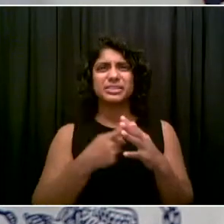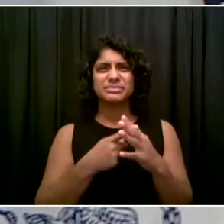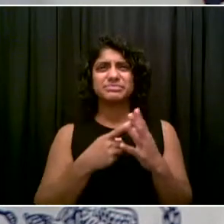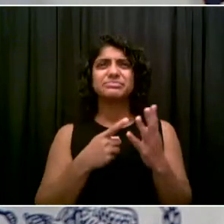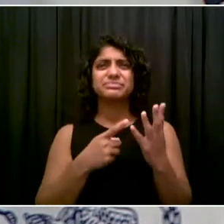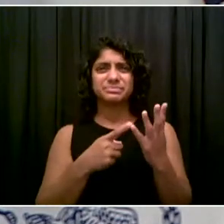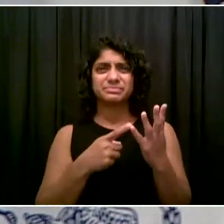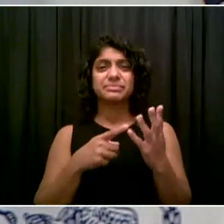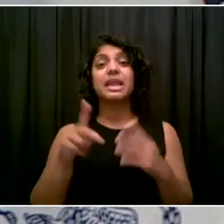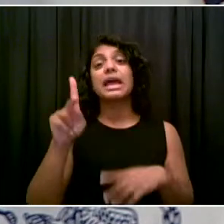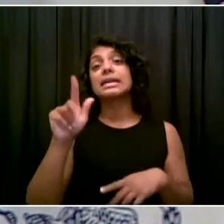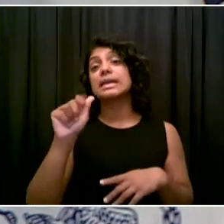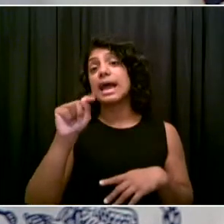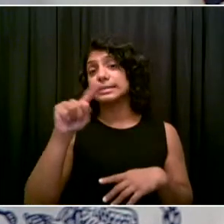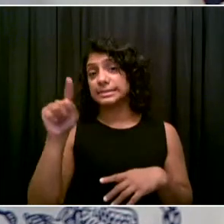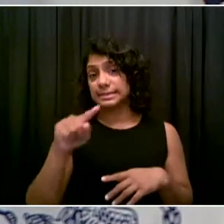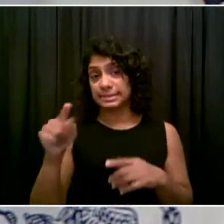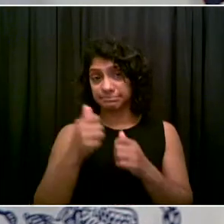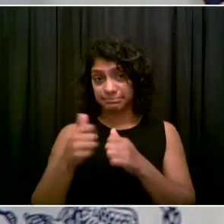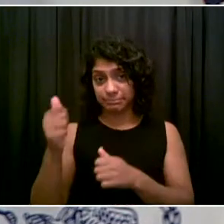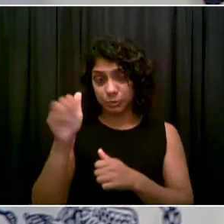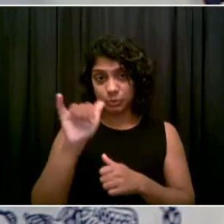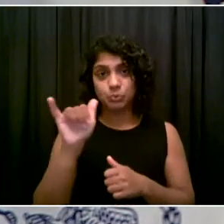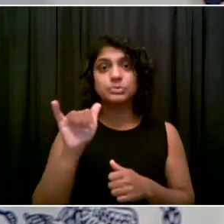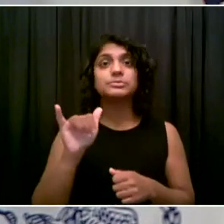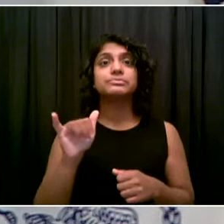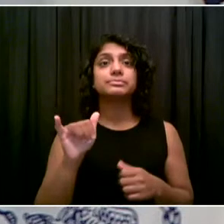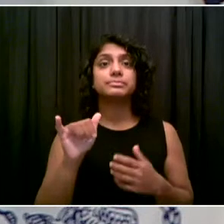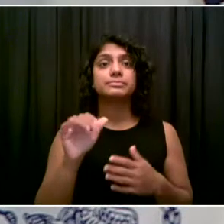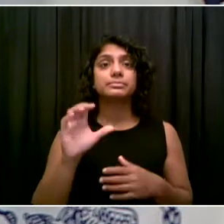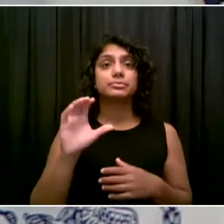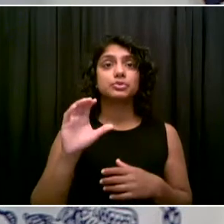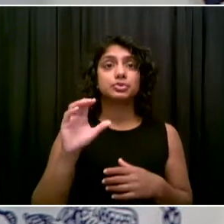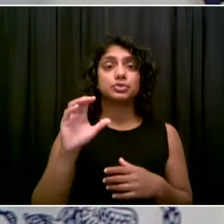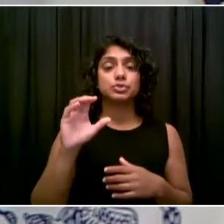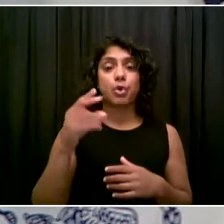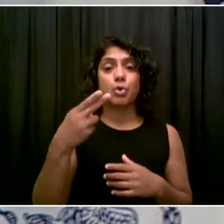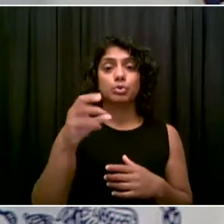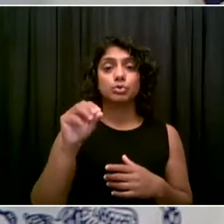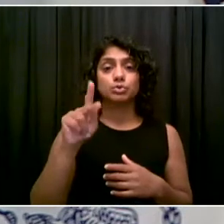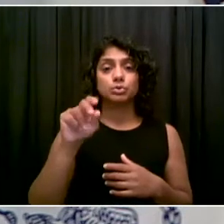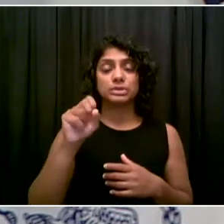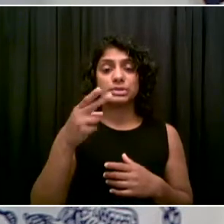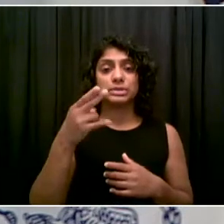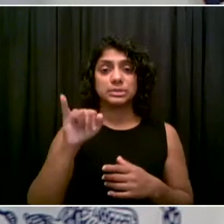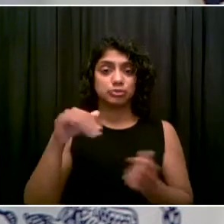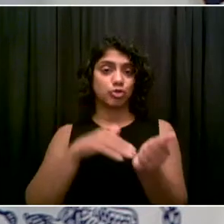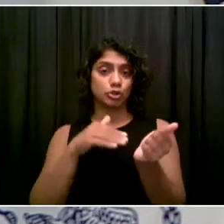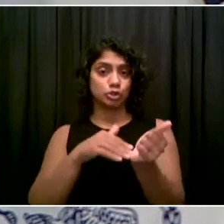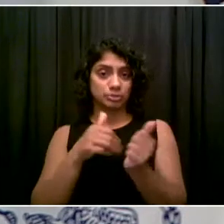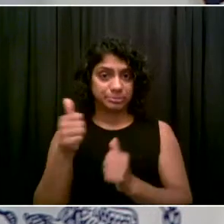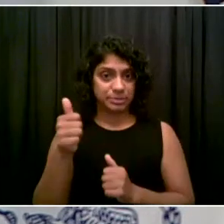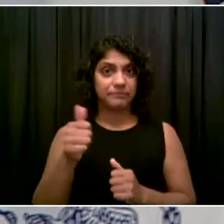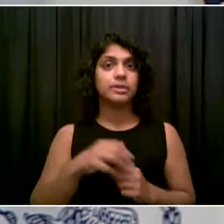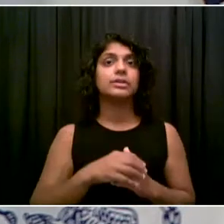MITCHELL KATZ. FIRST QUESTION